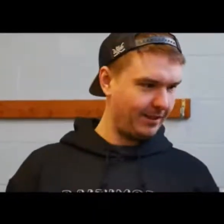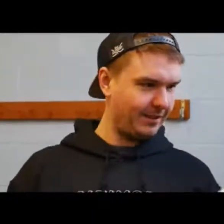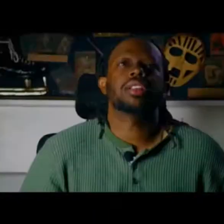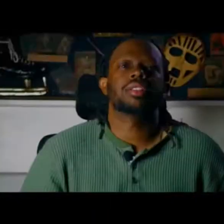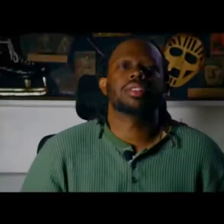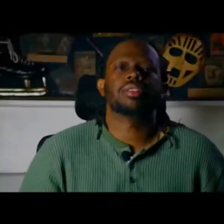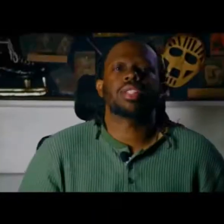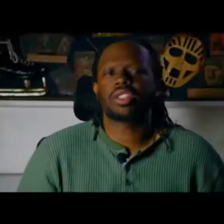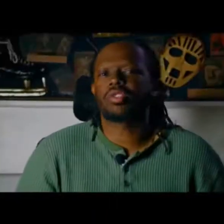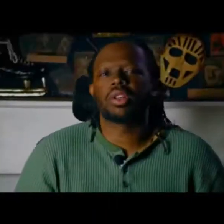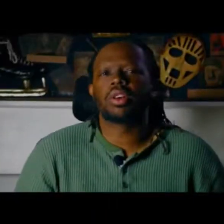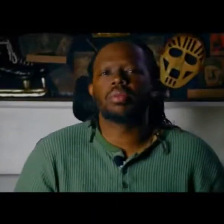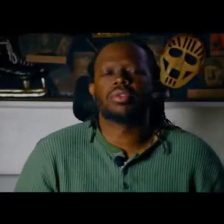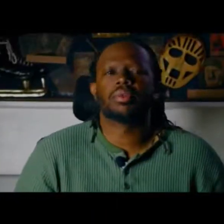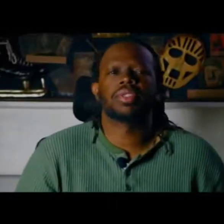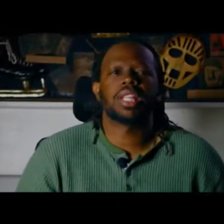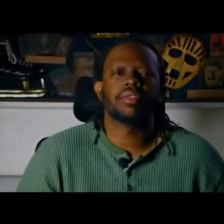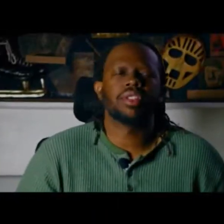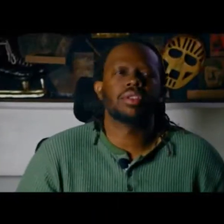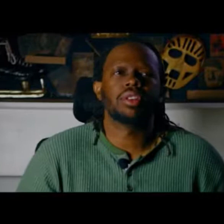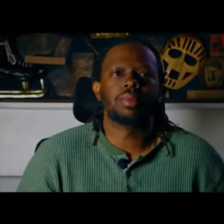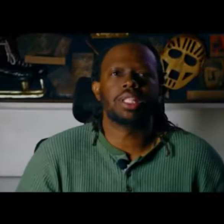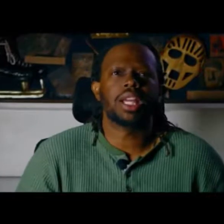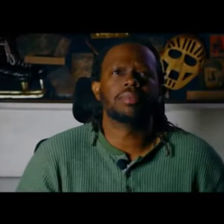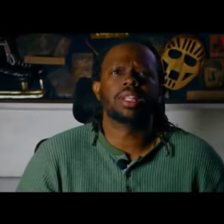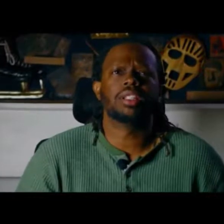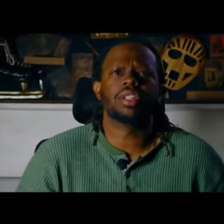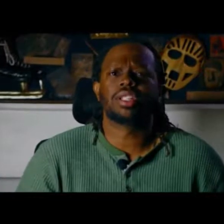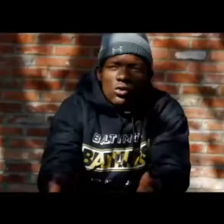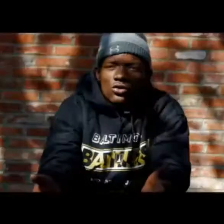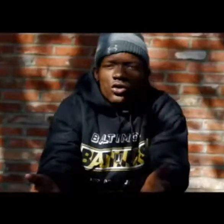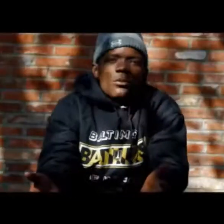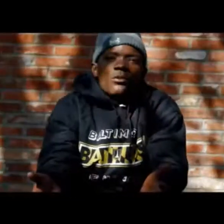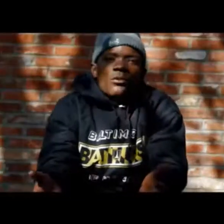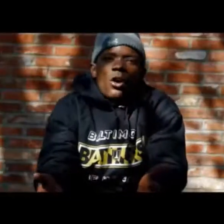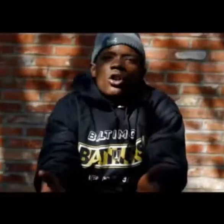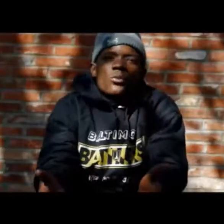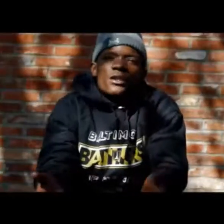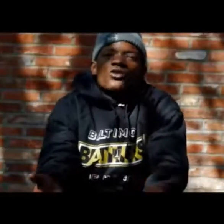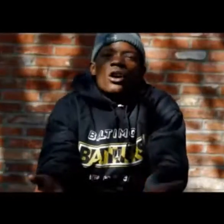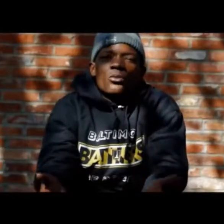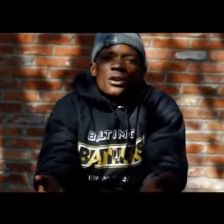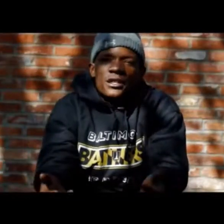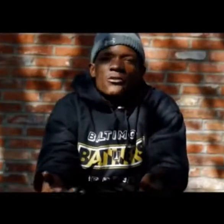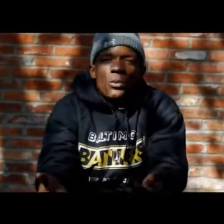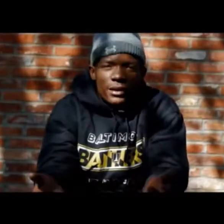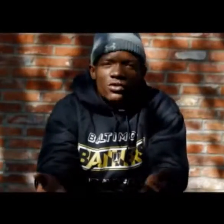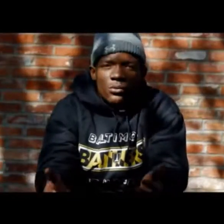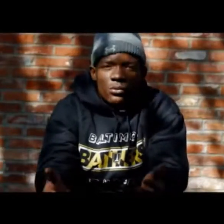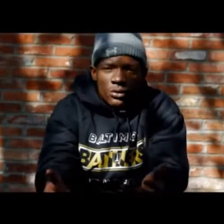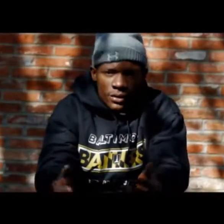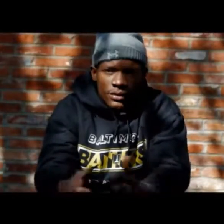through uh guidance and counseling to uh be independent parts of society productive independent parts of society as the